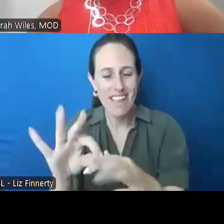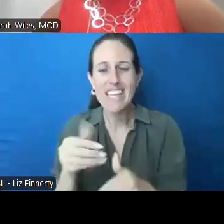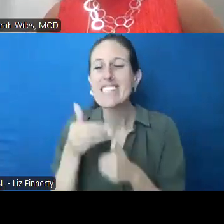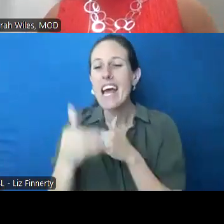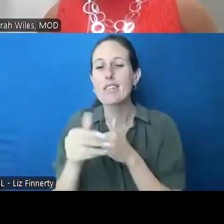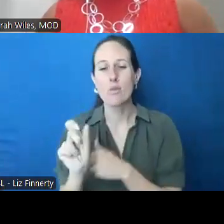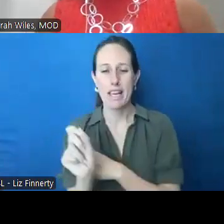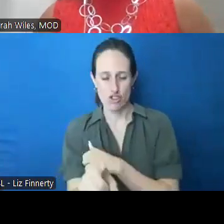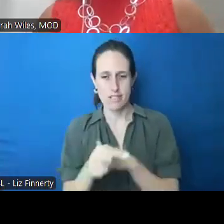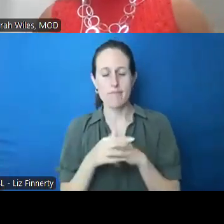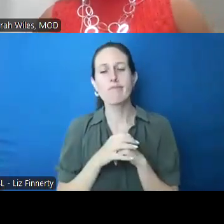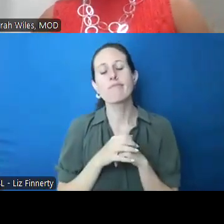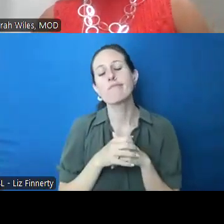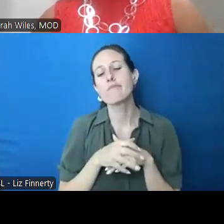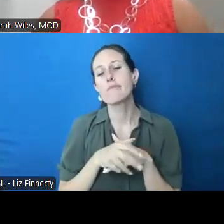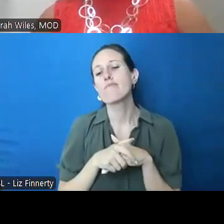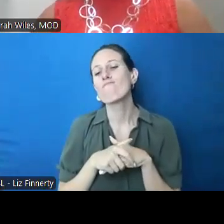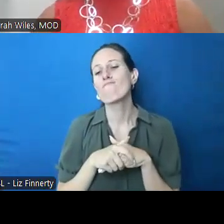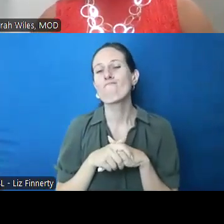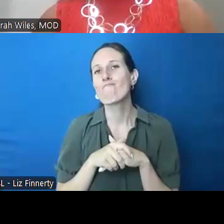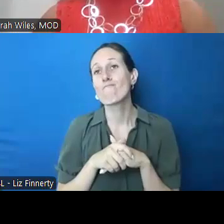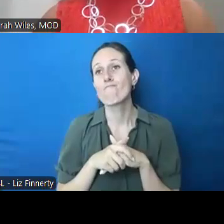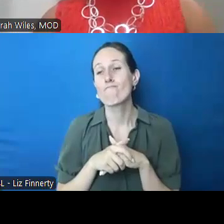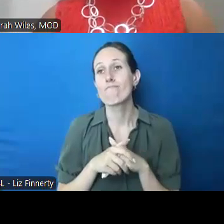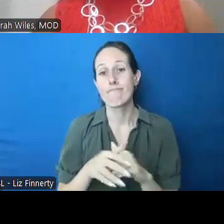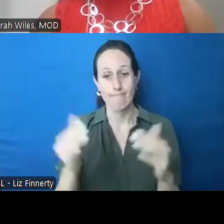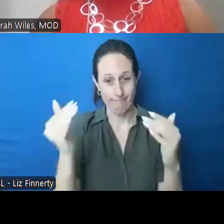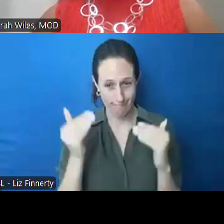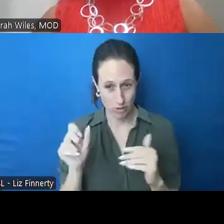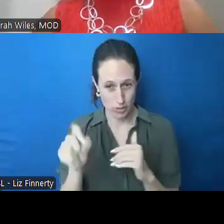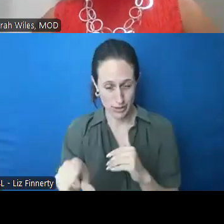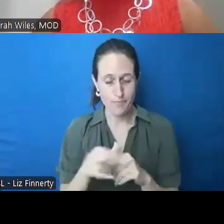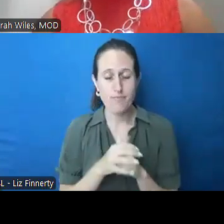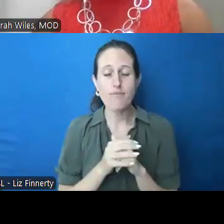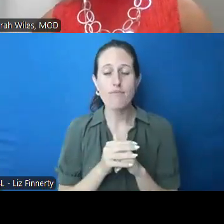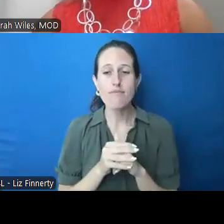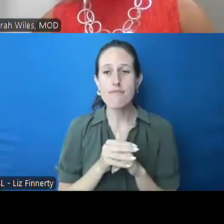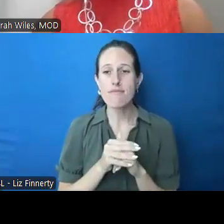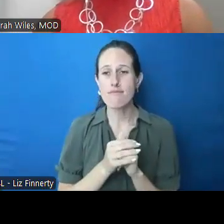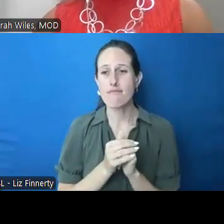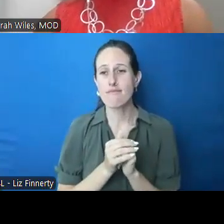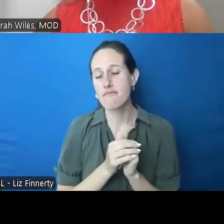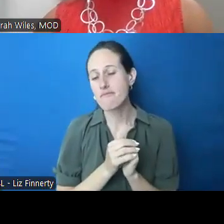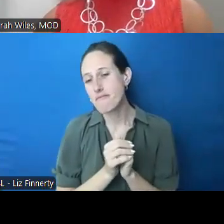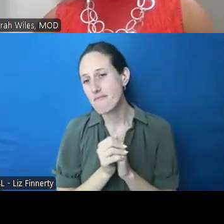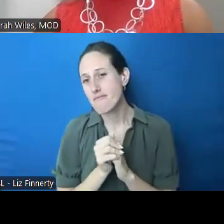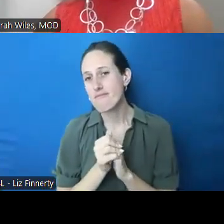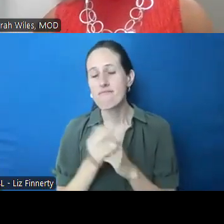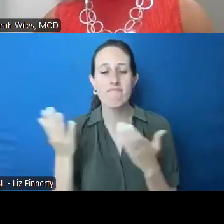piggybacks on to the next question I had for the folks here. We would love it if you